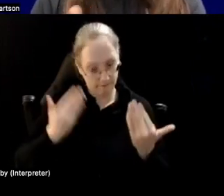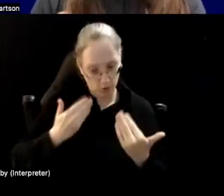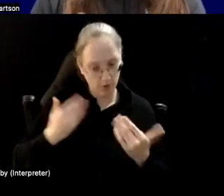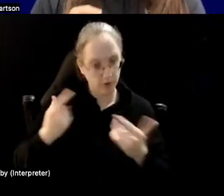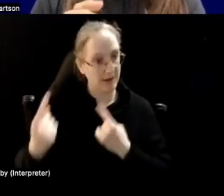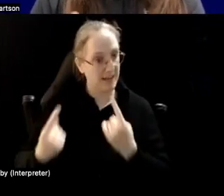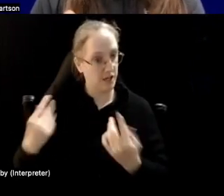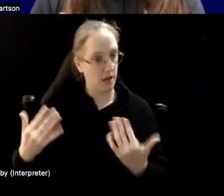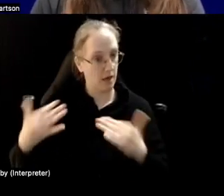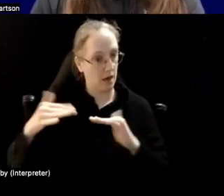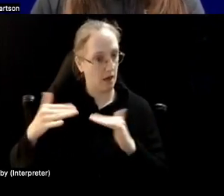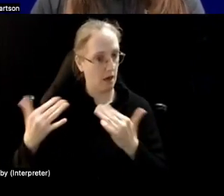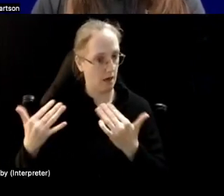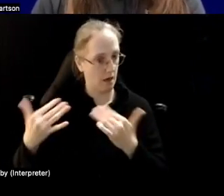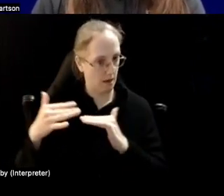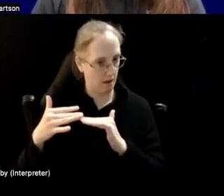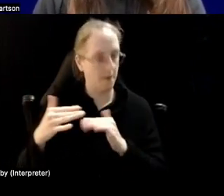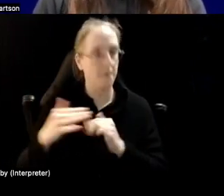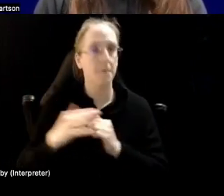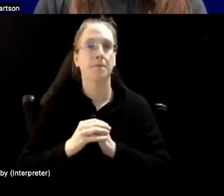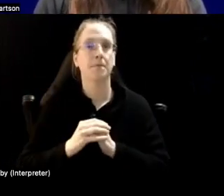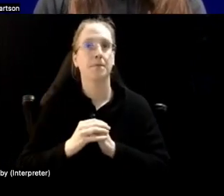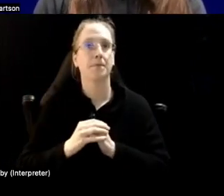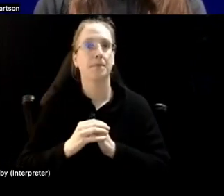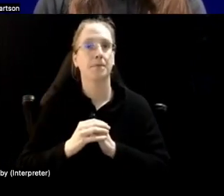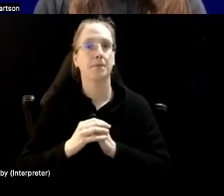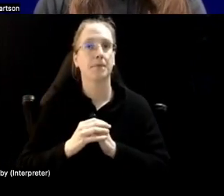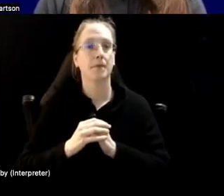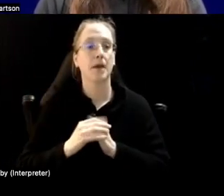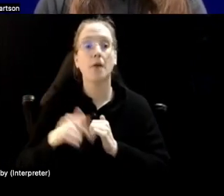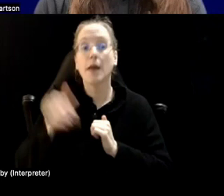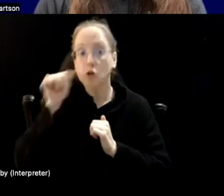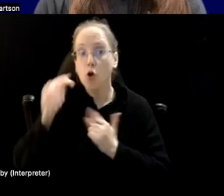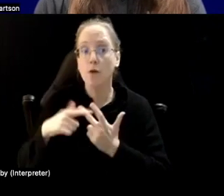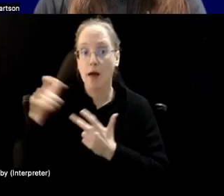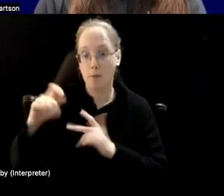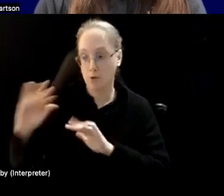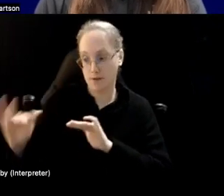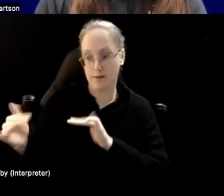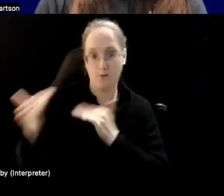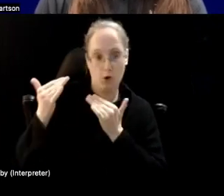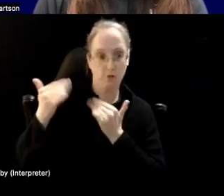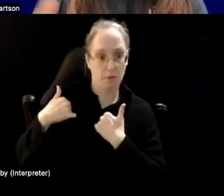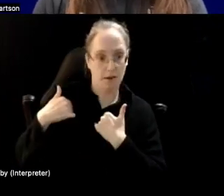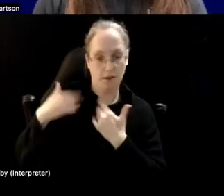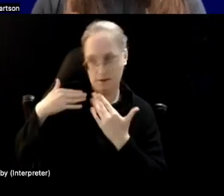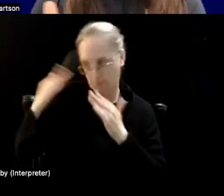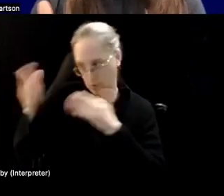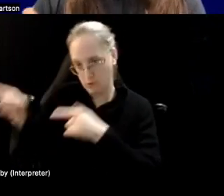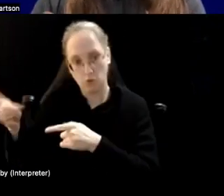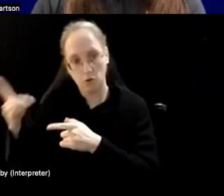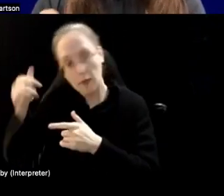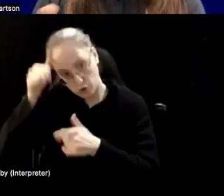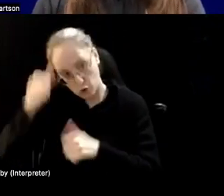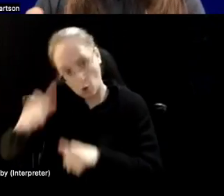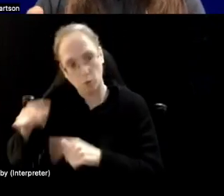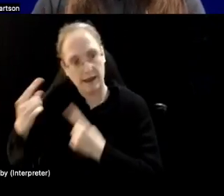of them know that the other person is attending to them. So, all these things happen really,